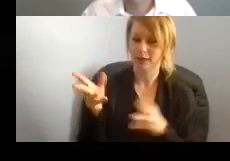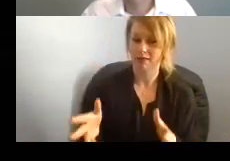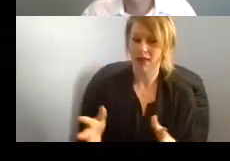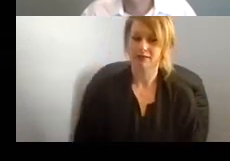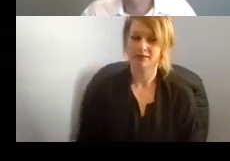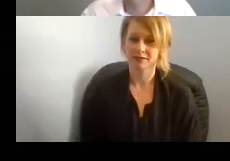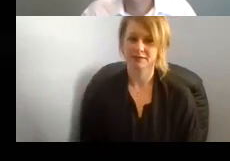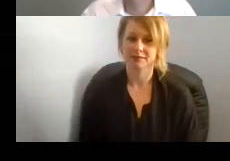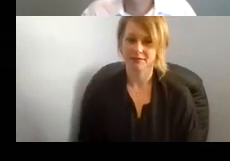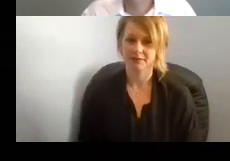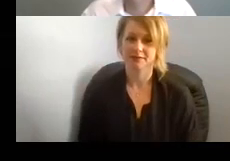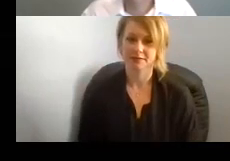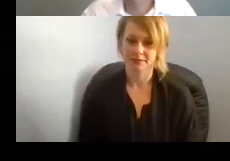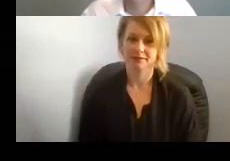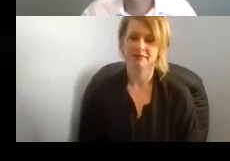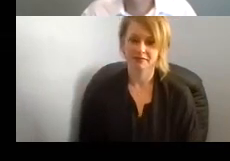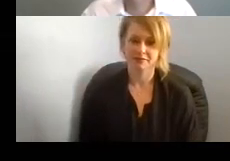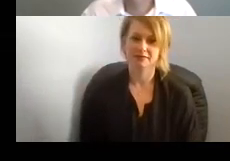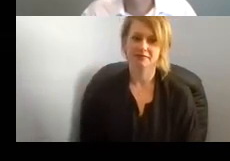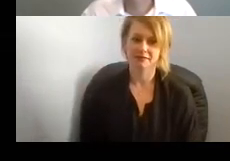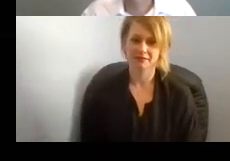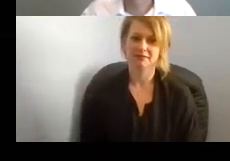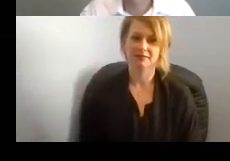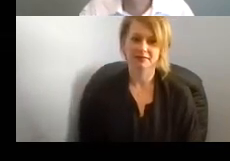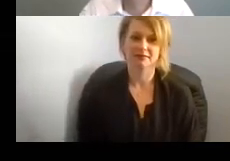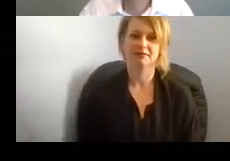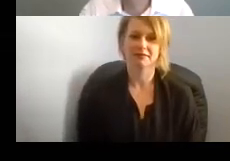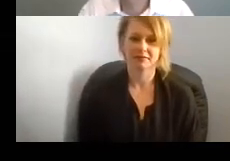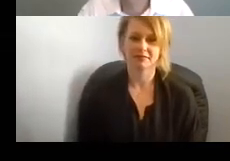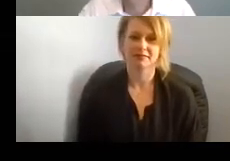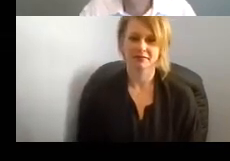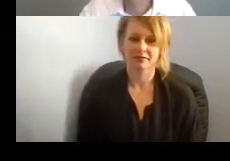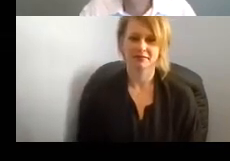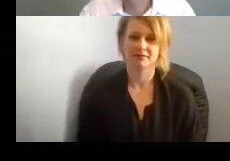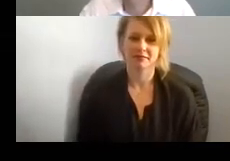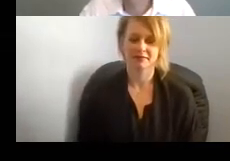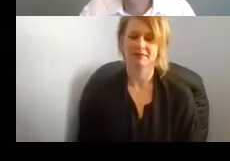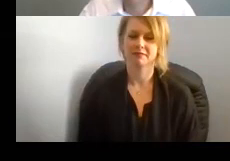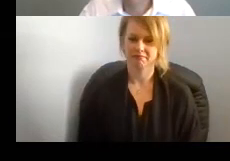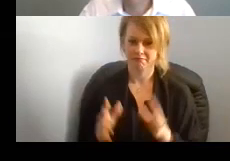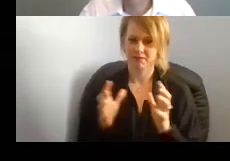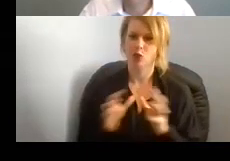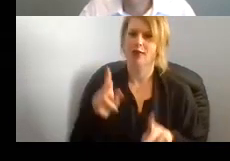Lots of thanks coming in, Dr. Schonfeld, for your – for your help and resources.